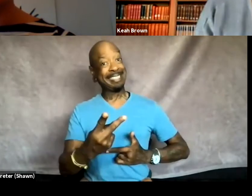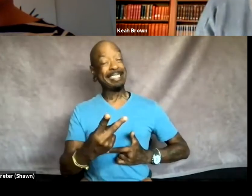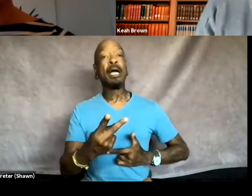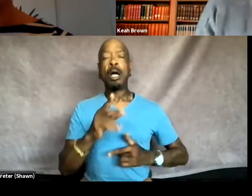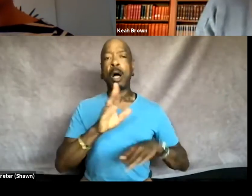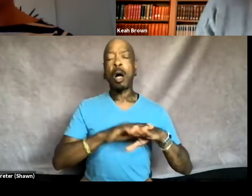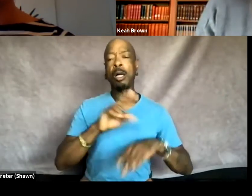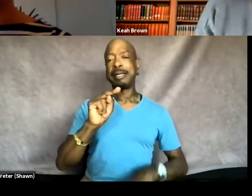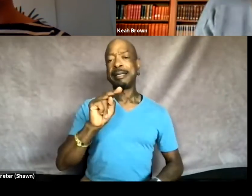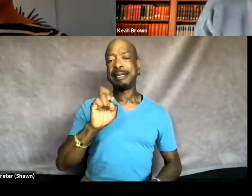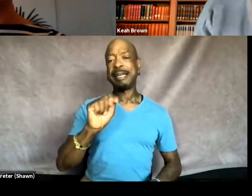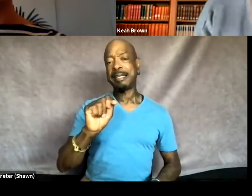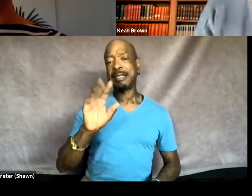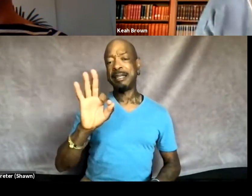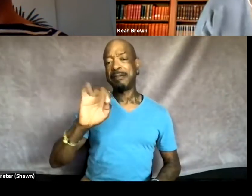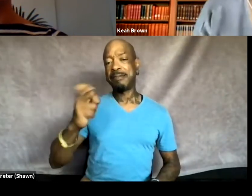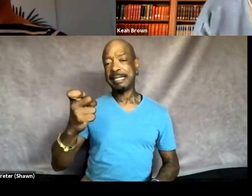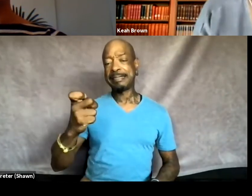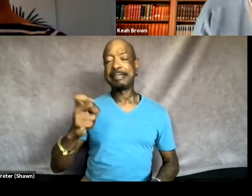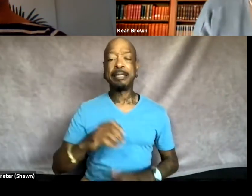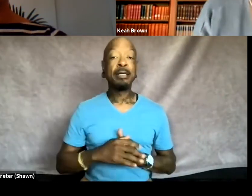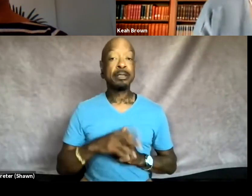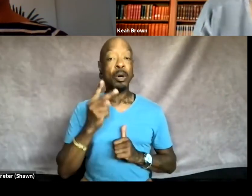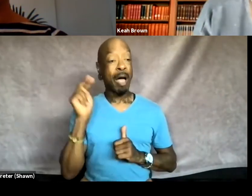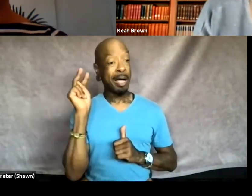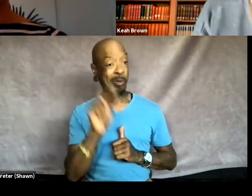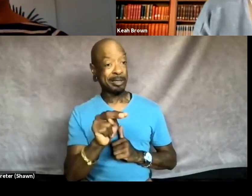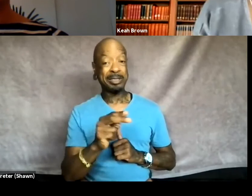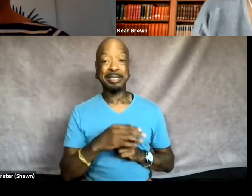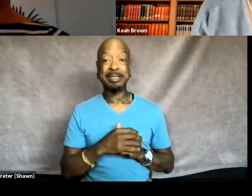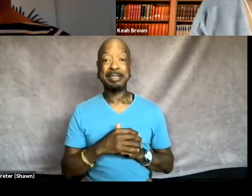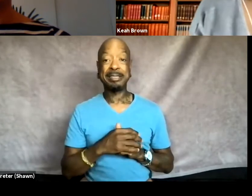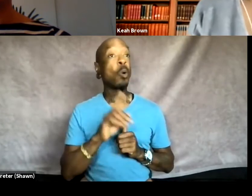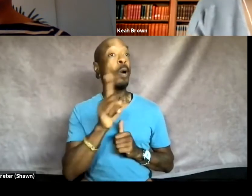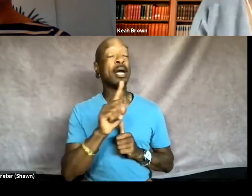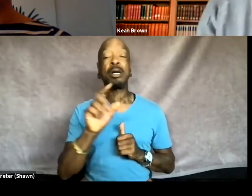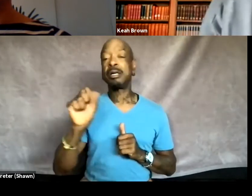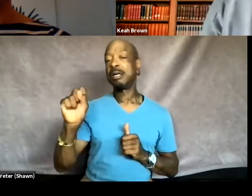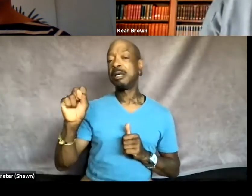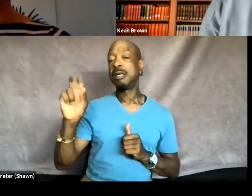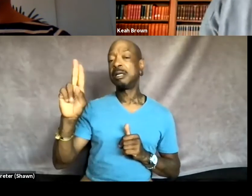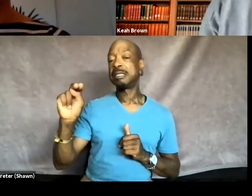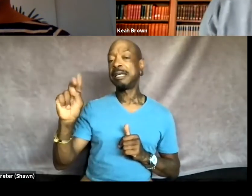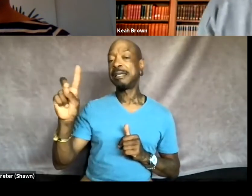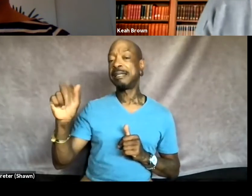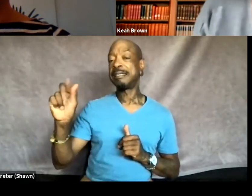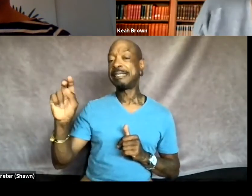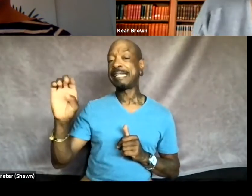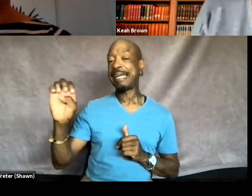Keah Brown: Excuse me, I watched it at Sundance when it premiered that and I wept when it